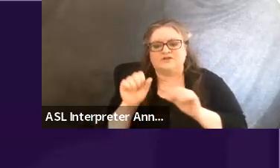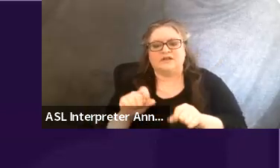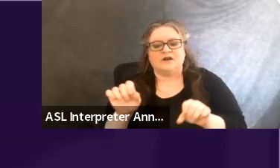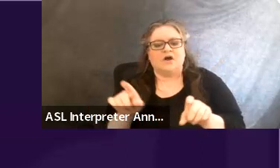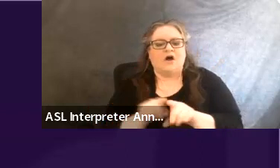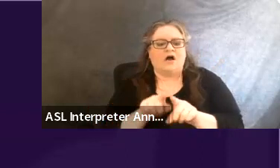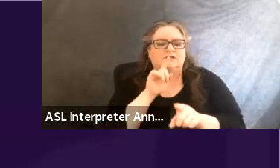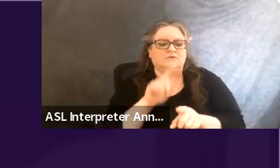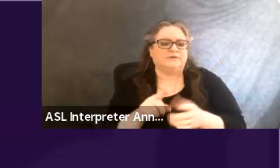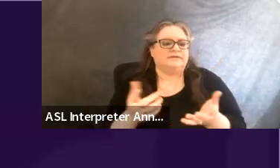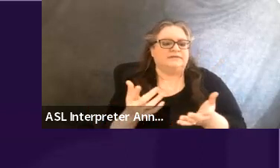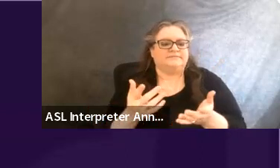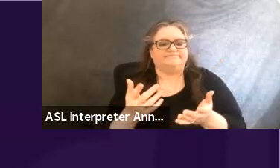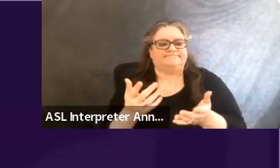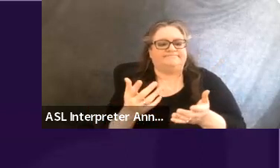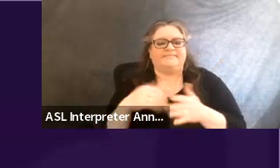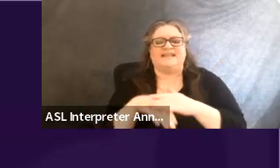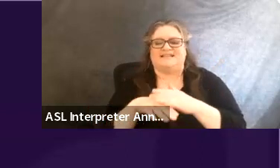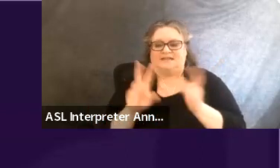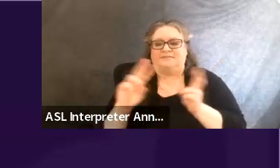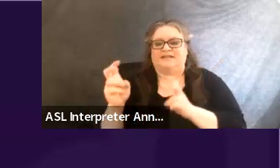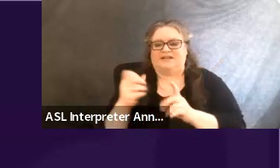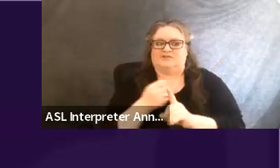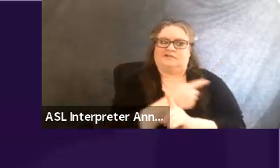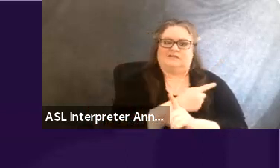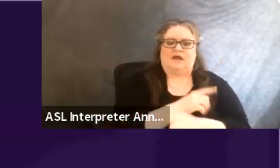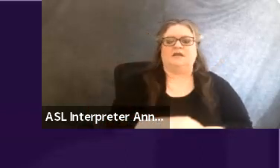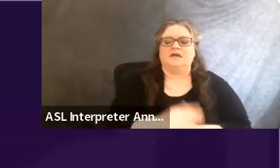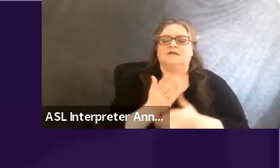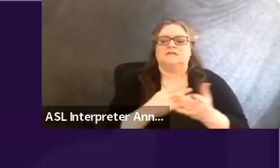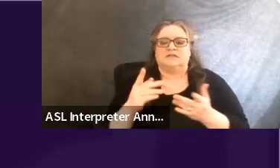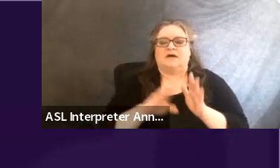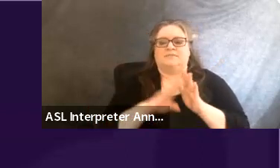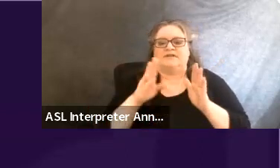a source of accessibility issues on the site, as some developers don't consider